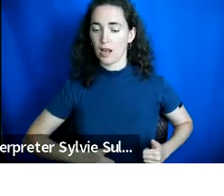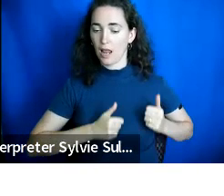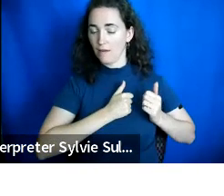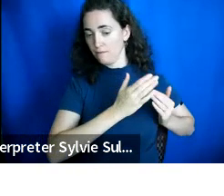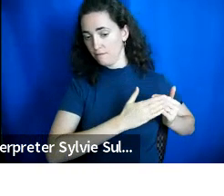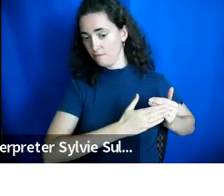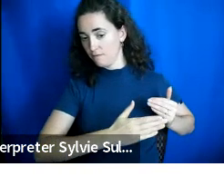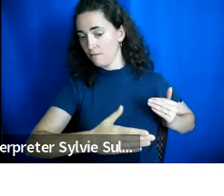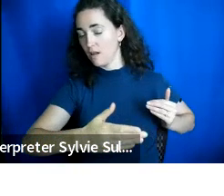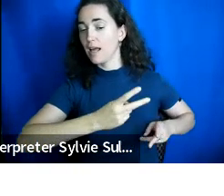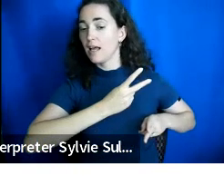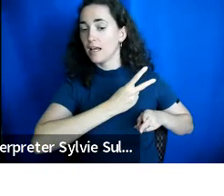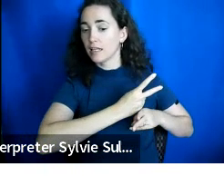And typically it can get more and more complex as they age.